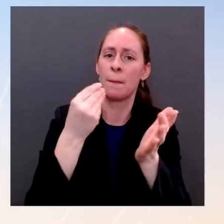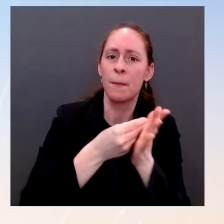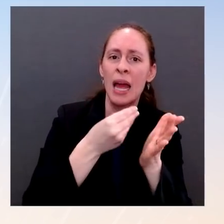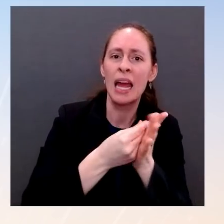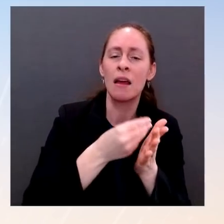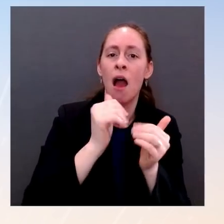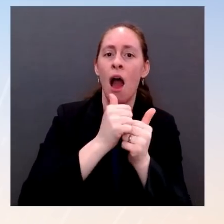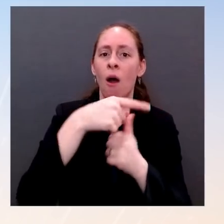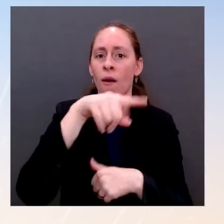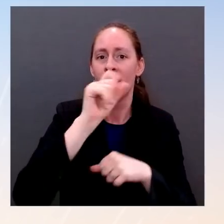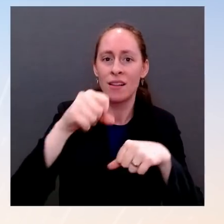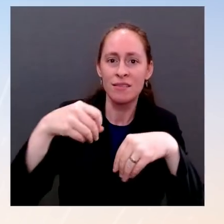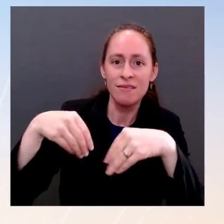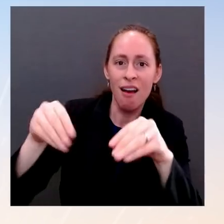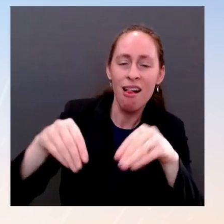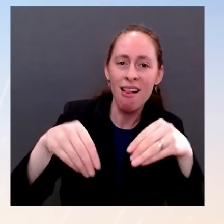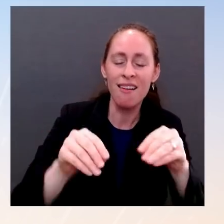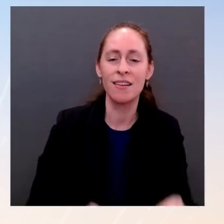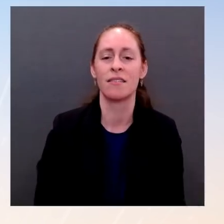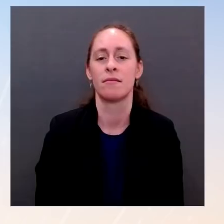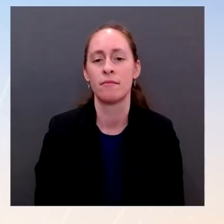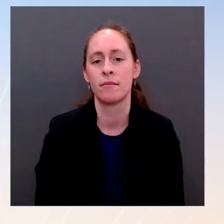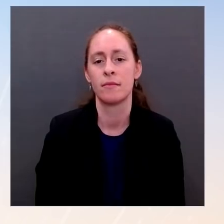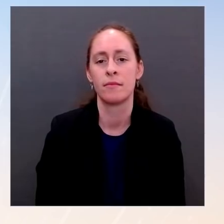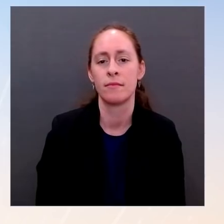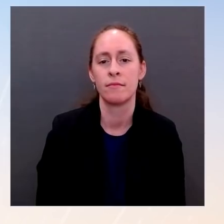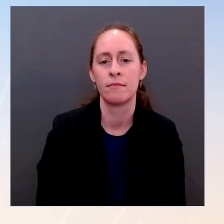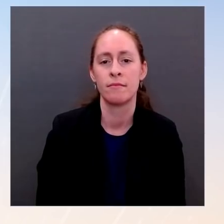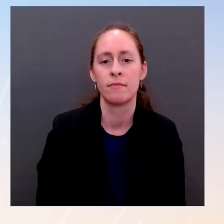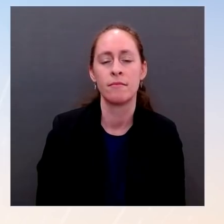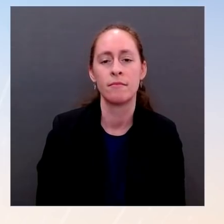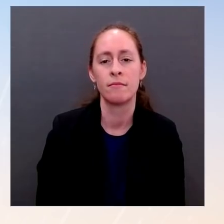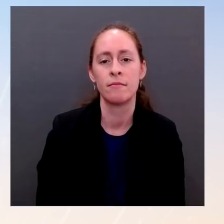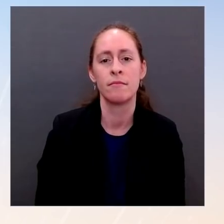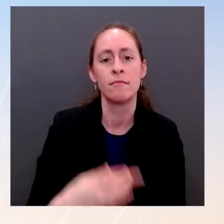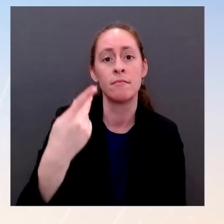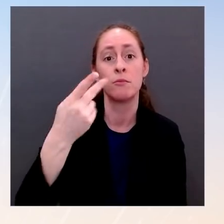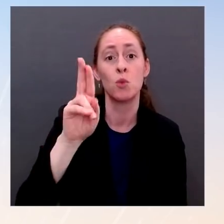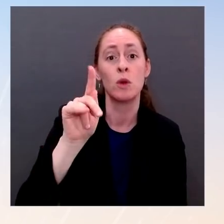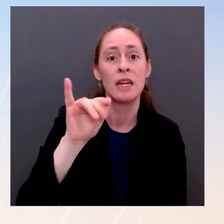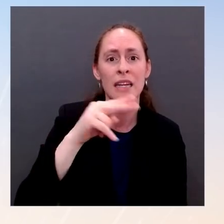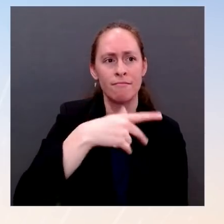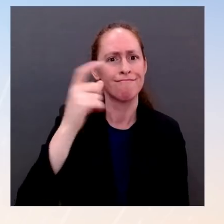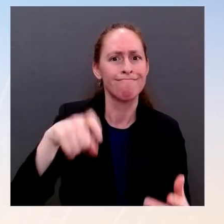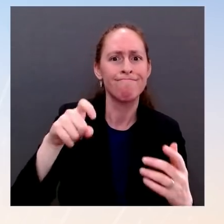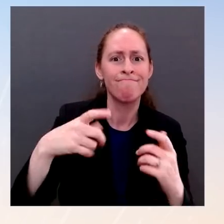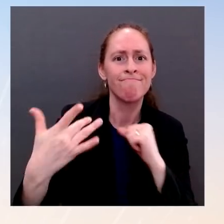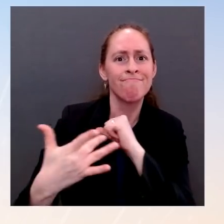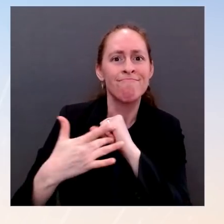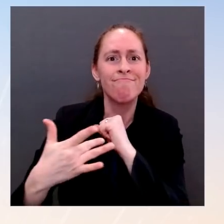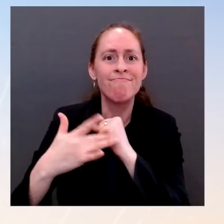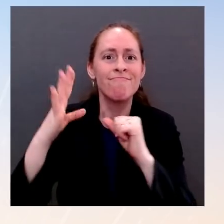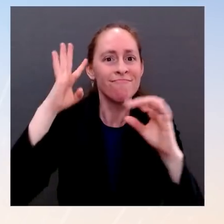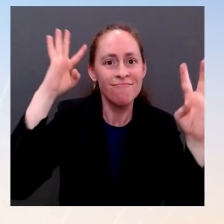That's where these measures are concentrated. And it's meant to be responsible, not to have contagion to the average Russian civilian. Ms. Psaki: Phil.